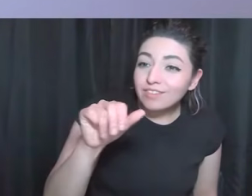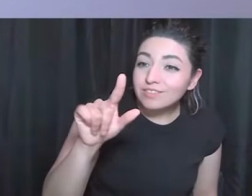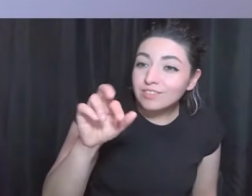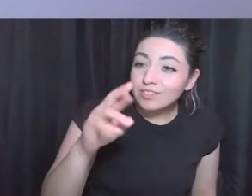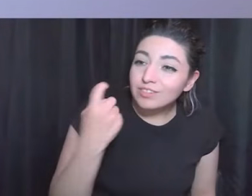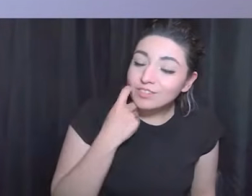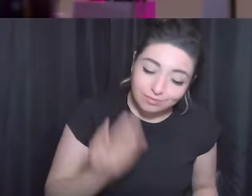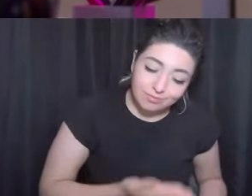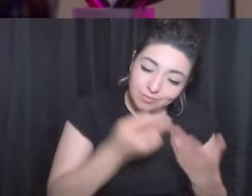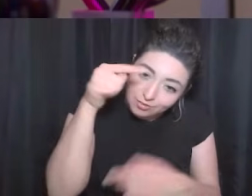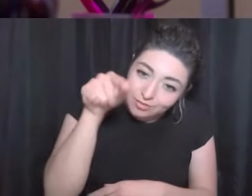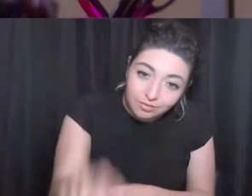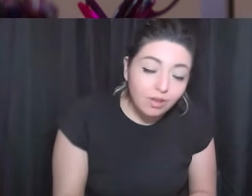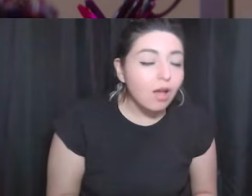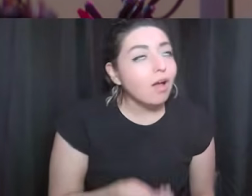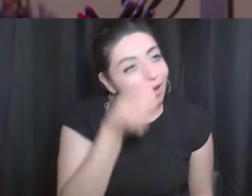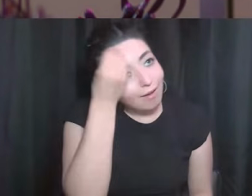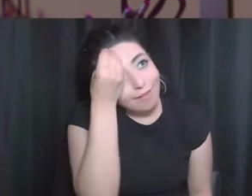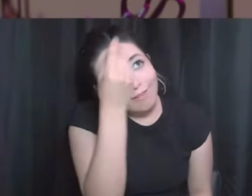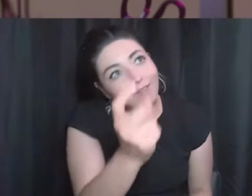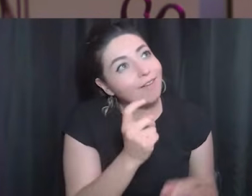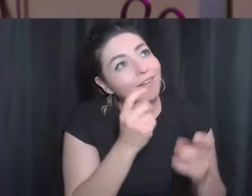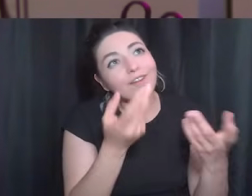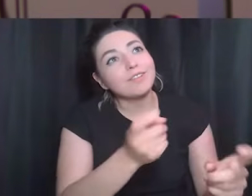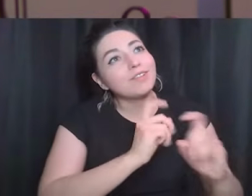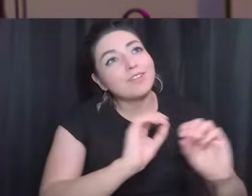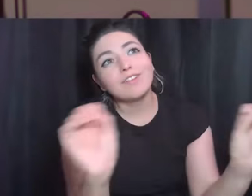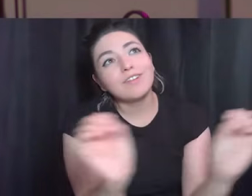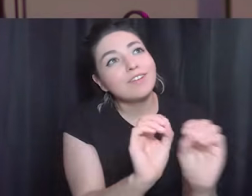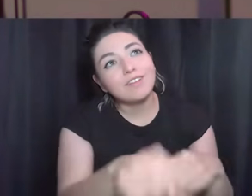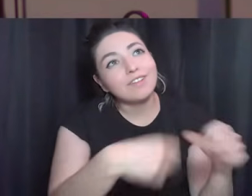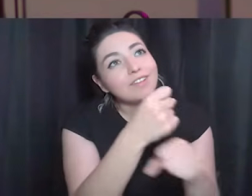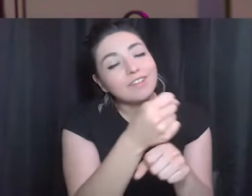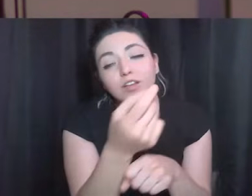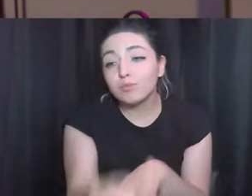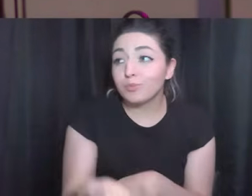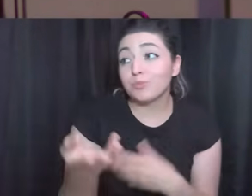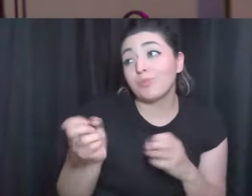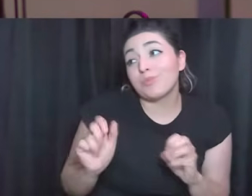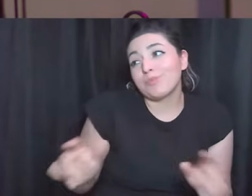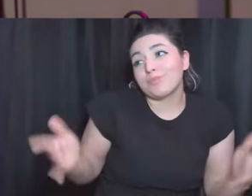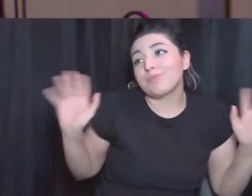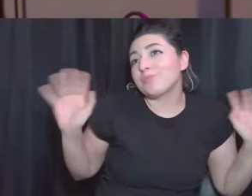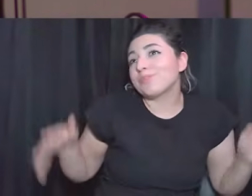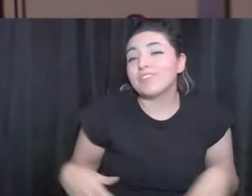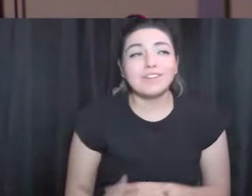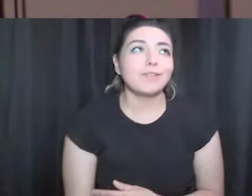Hey. Valerie brought these up for you. I told her not to get me anything this year. Well, she did not listen.